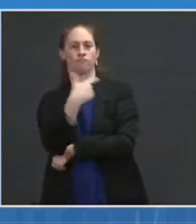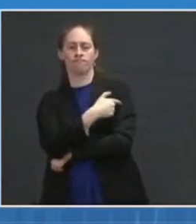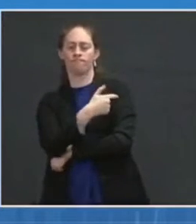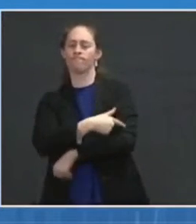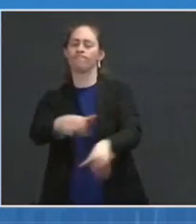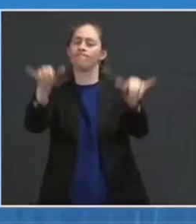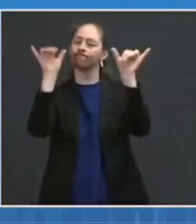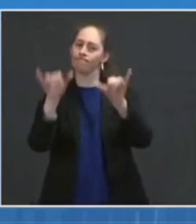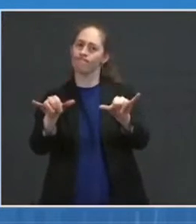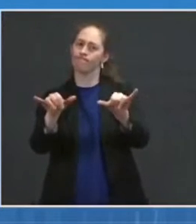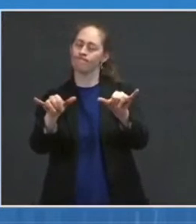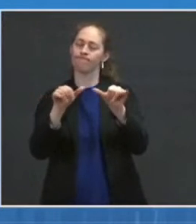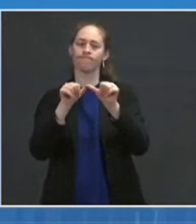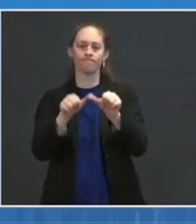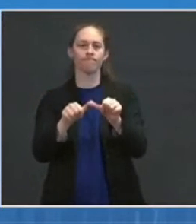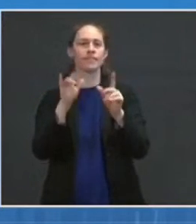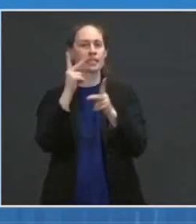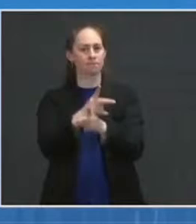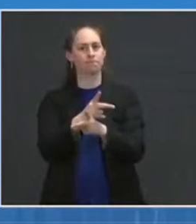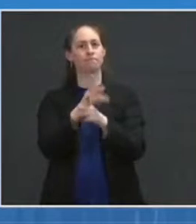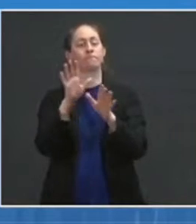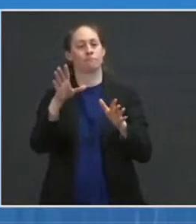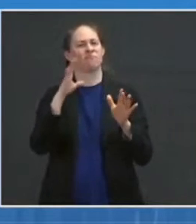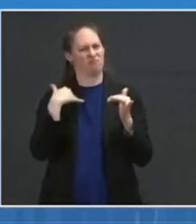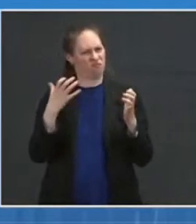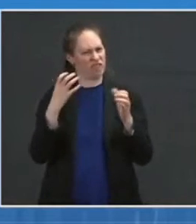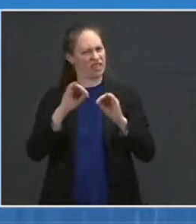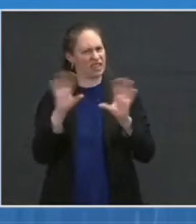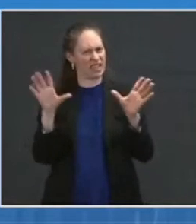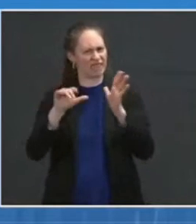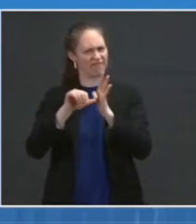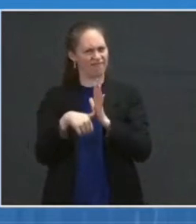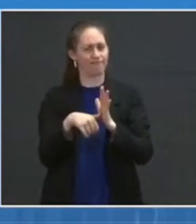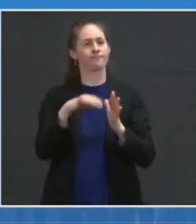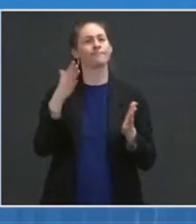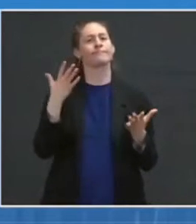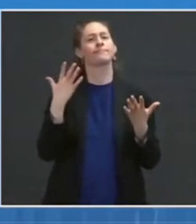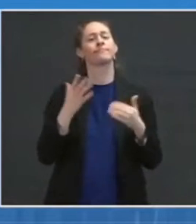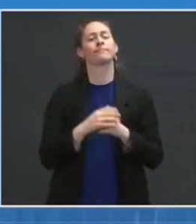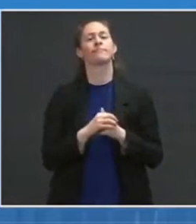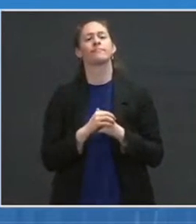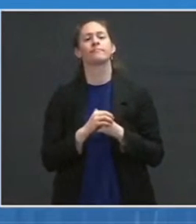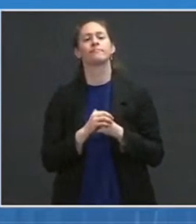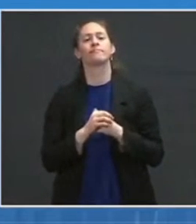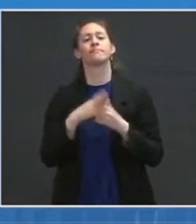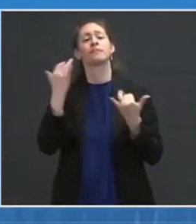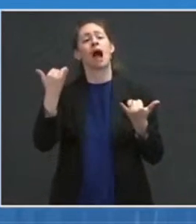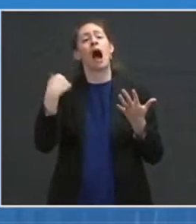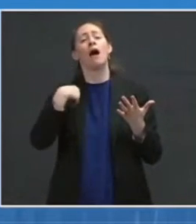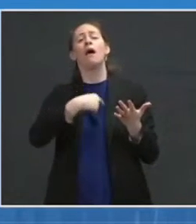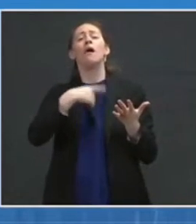TWO DOSES. JUST AS IT ALWAYS HAS BEEN.